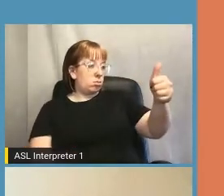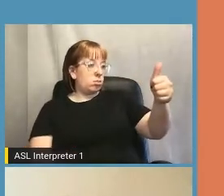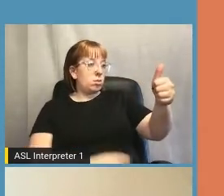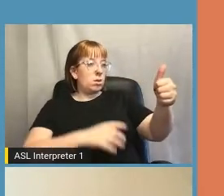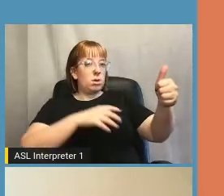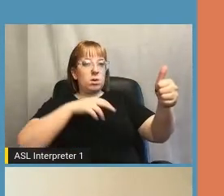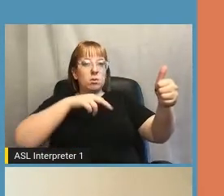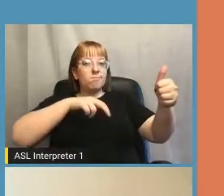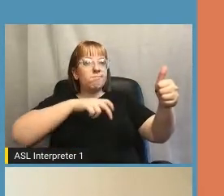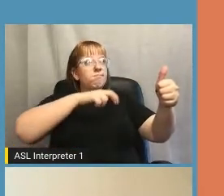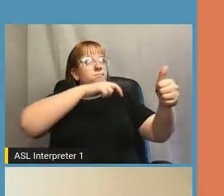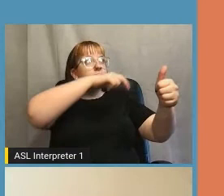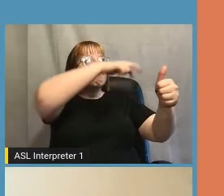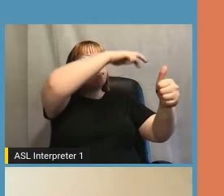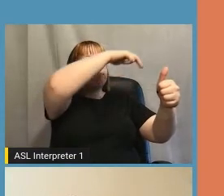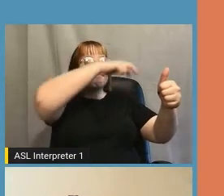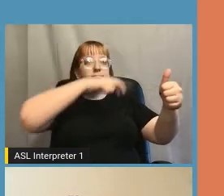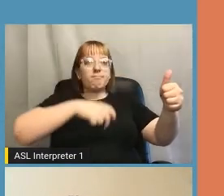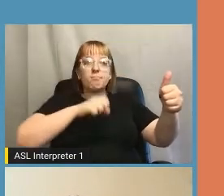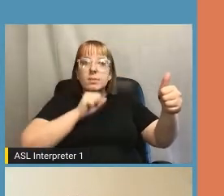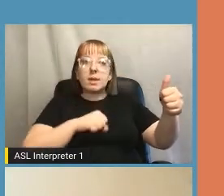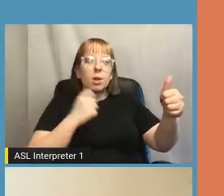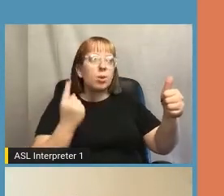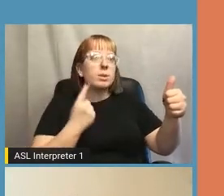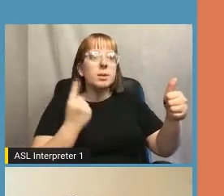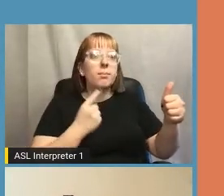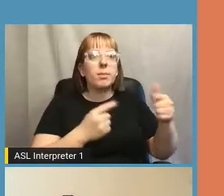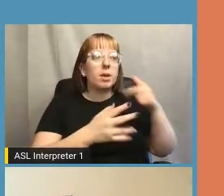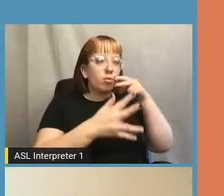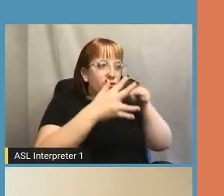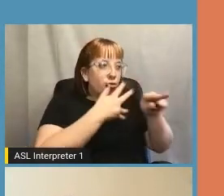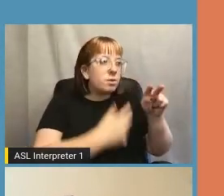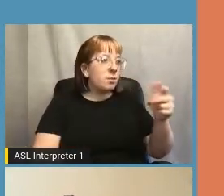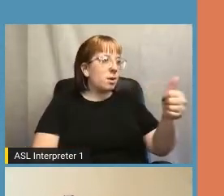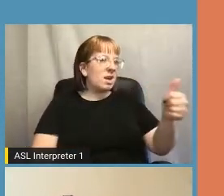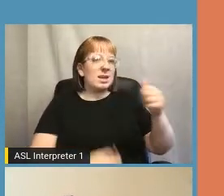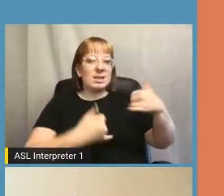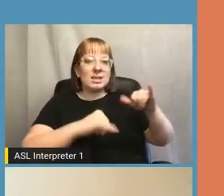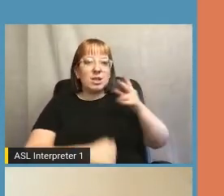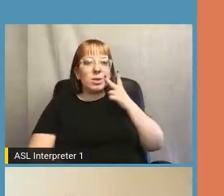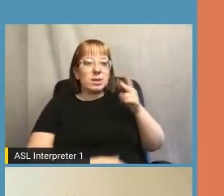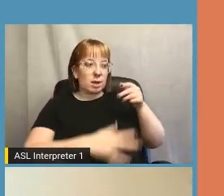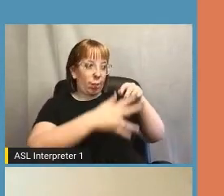something like that that is uh transparent so you still see the artwork or the work that's on view